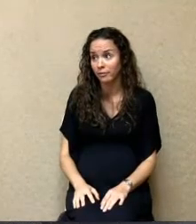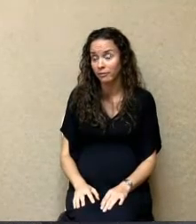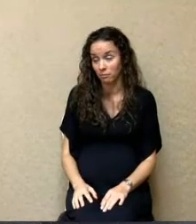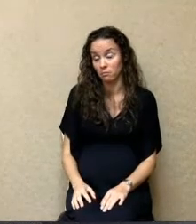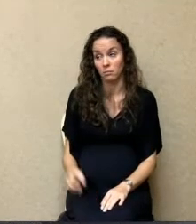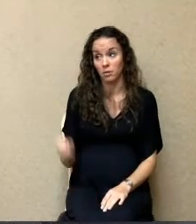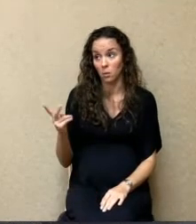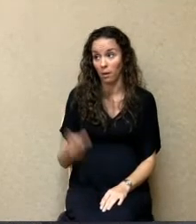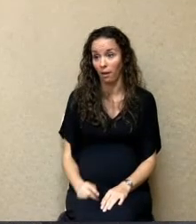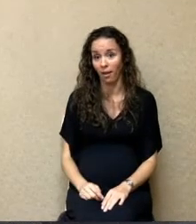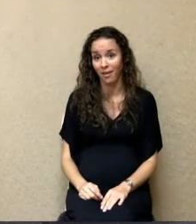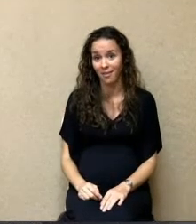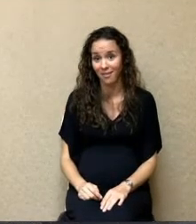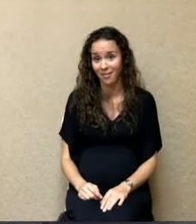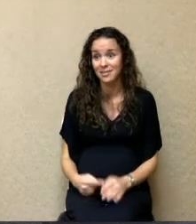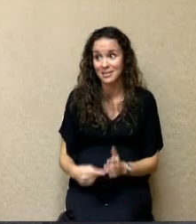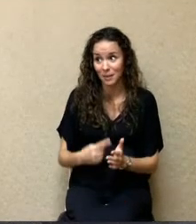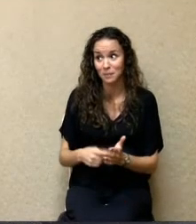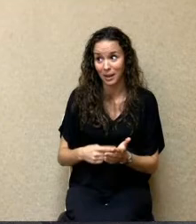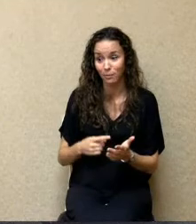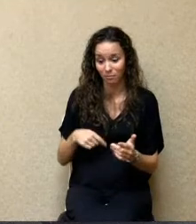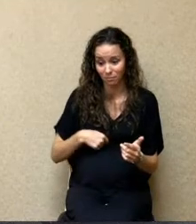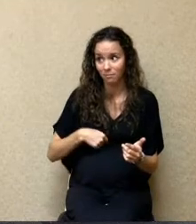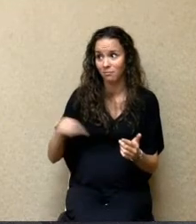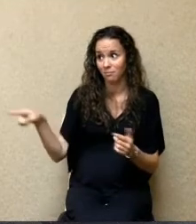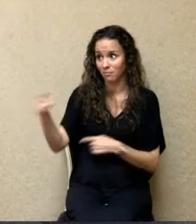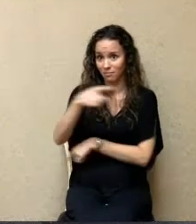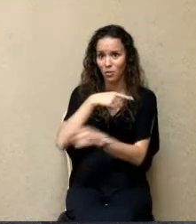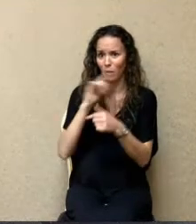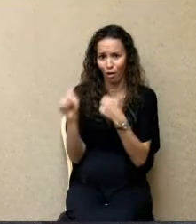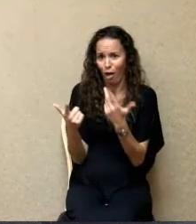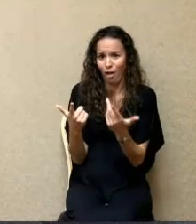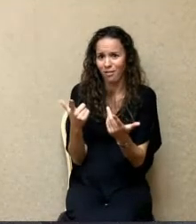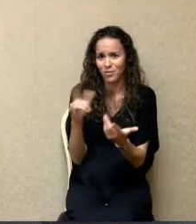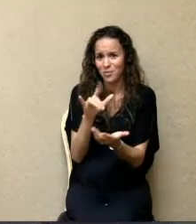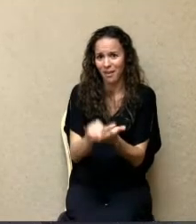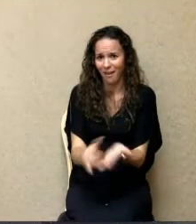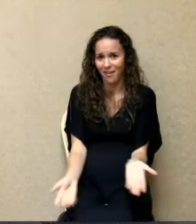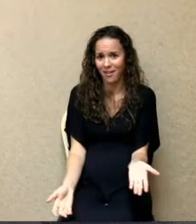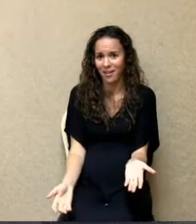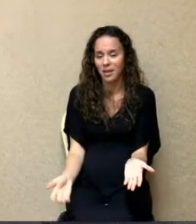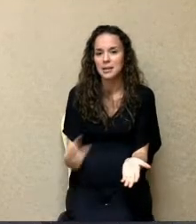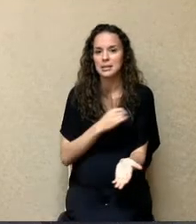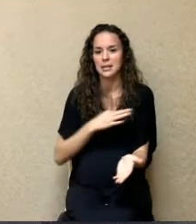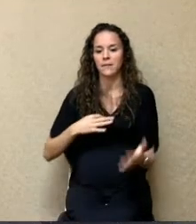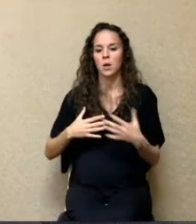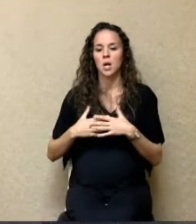Sometimes you eat too much. So, they really had a hard time pulling back.